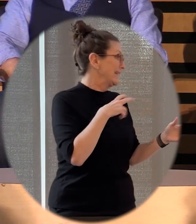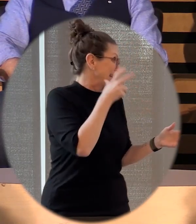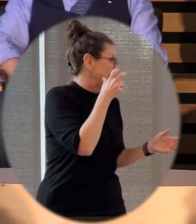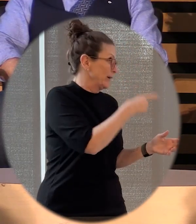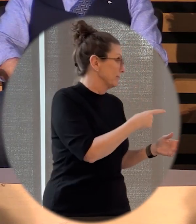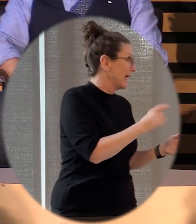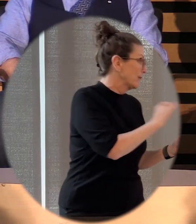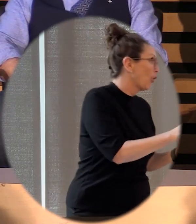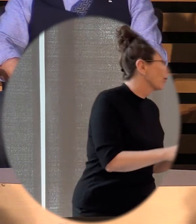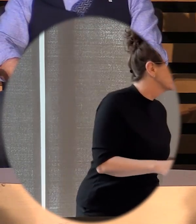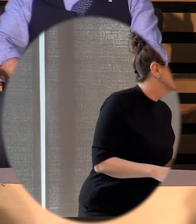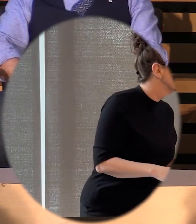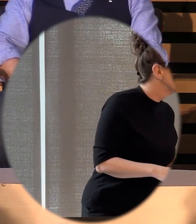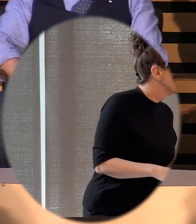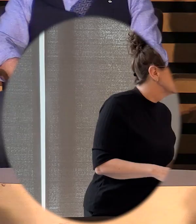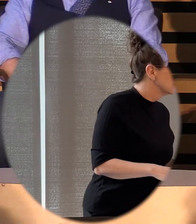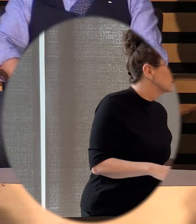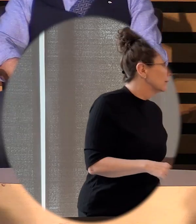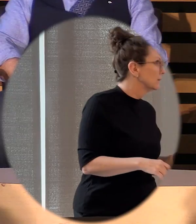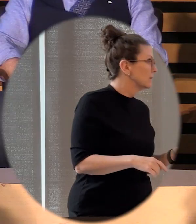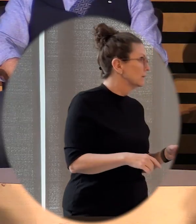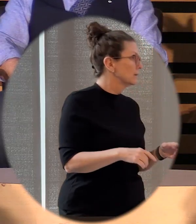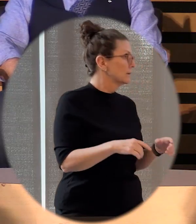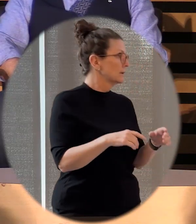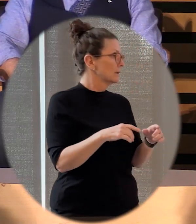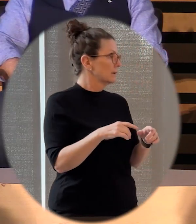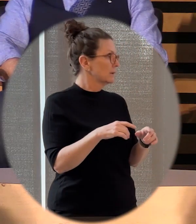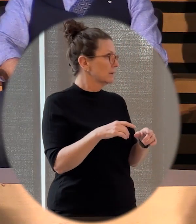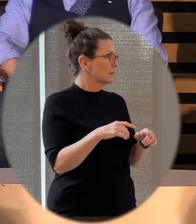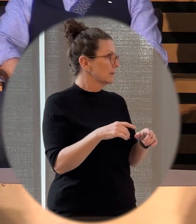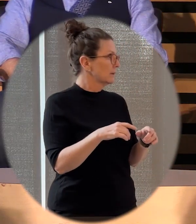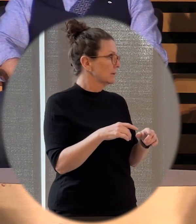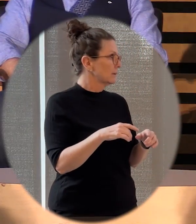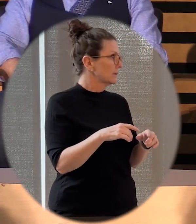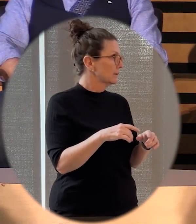say, "Hey, Billie Eilish, call Katie." That's all I need. Okay? Say it and say it in a loud